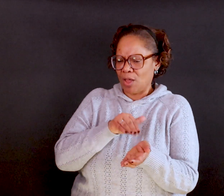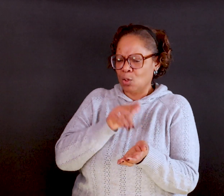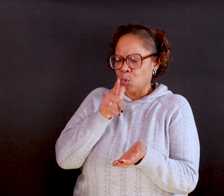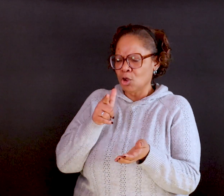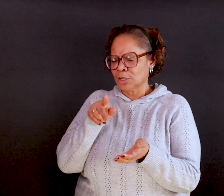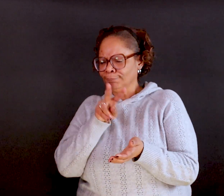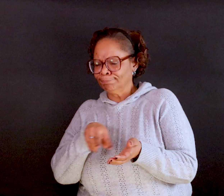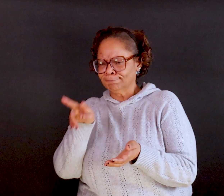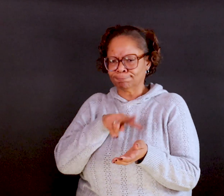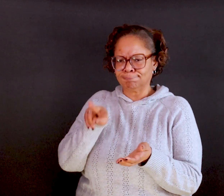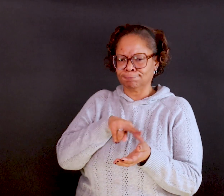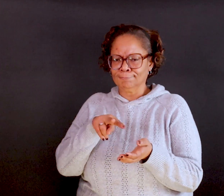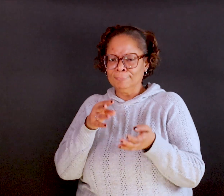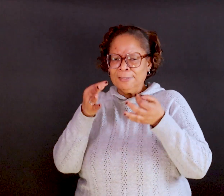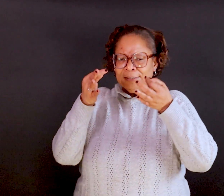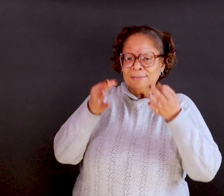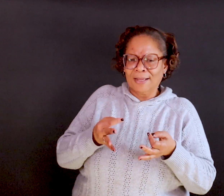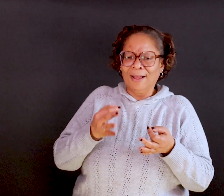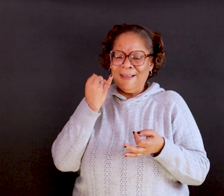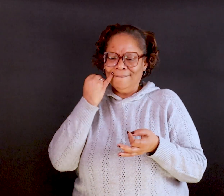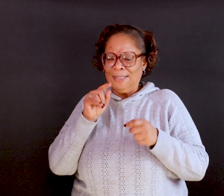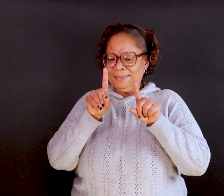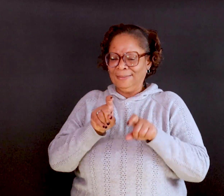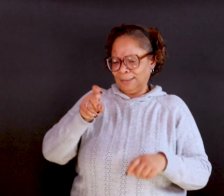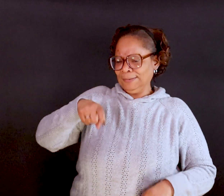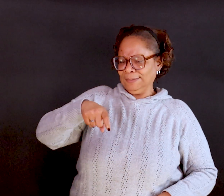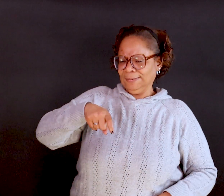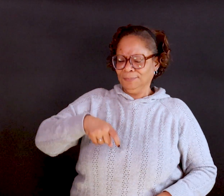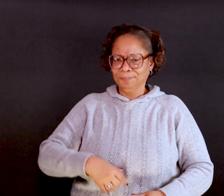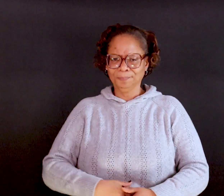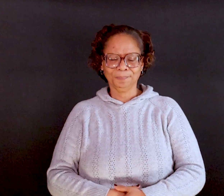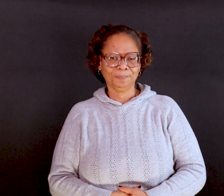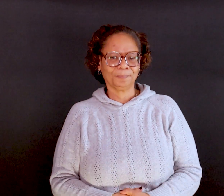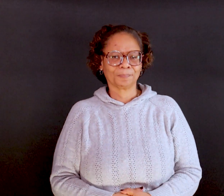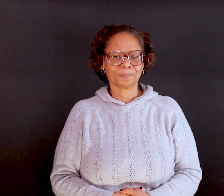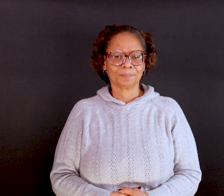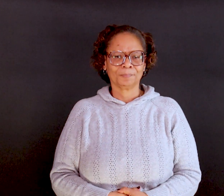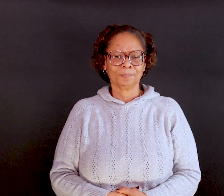A health care provider will decide if testing is needed.